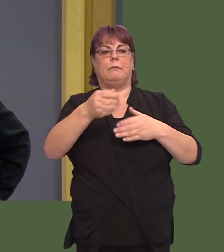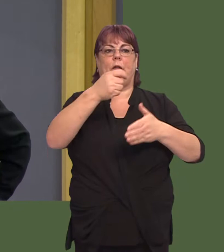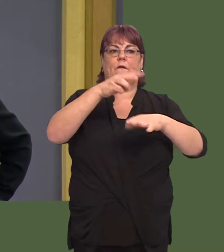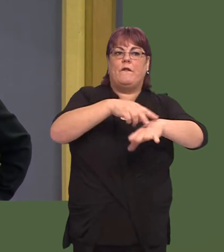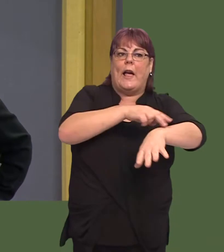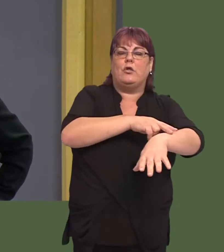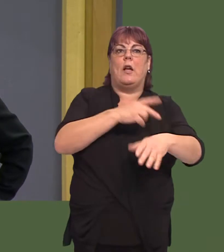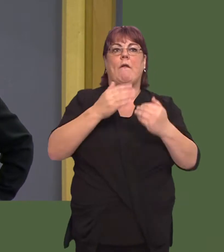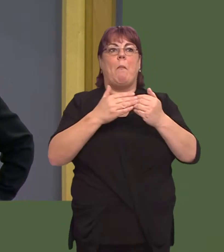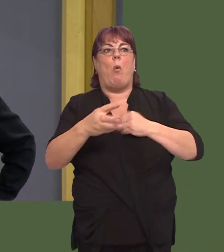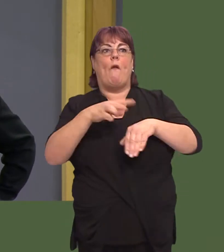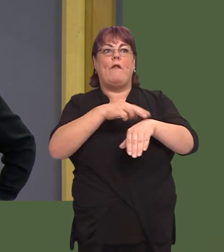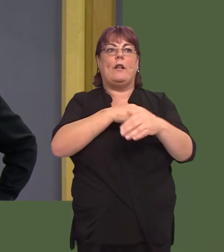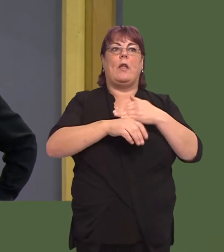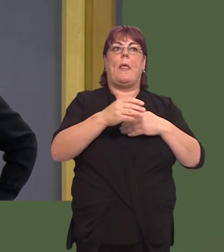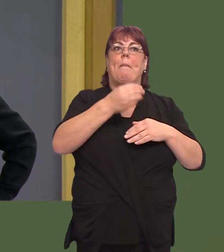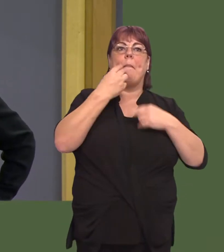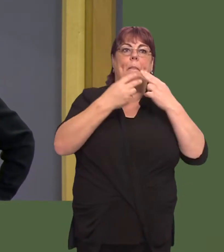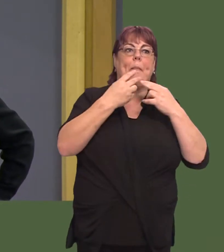Castell Howell, Brains, Cardiff University, Cardiff Metropolitan University, Cardiff and